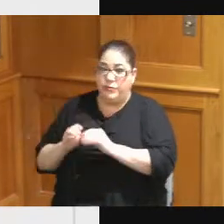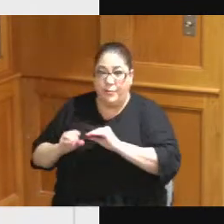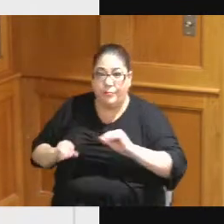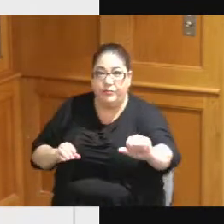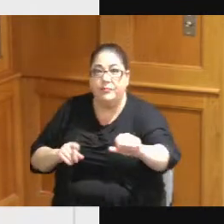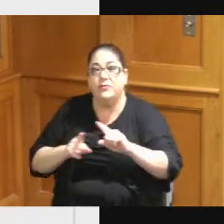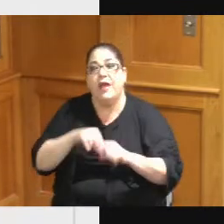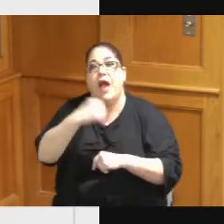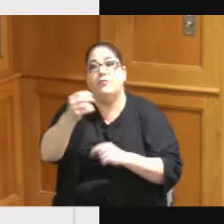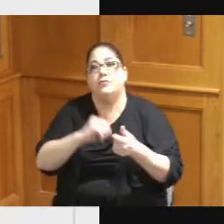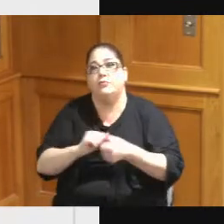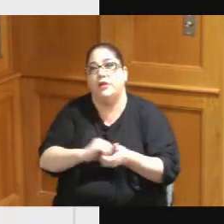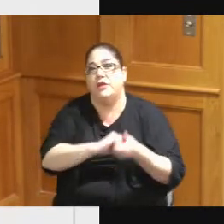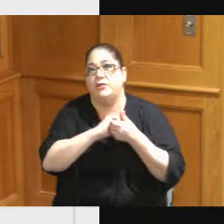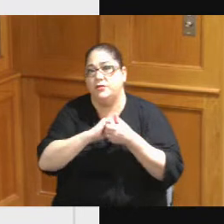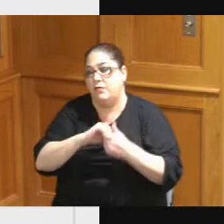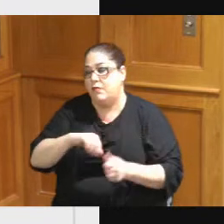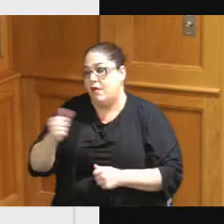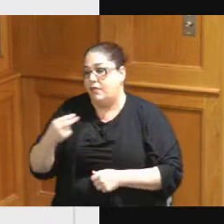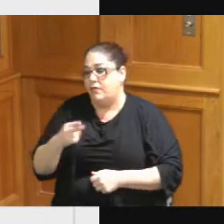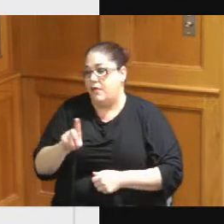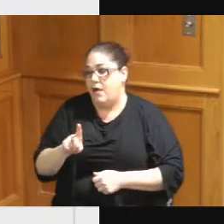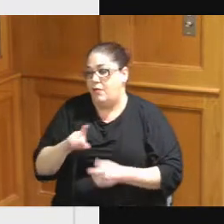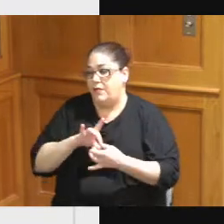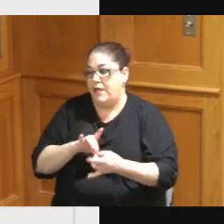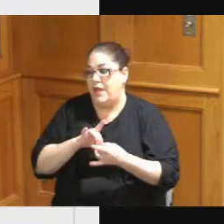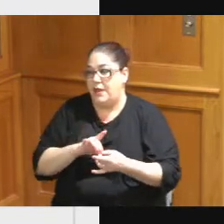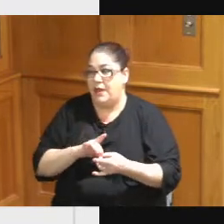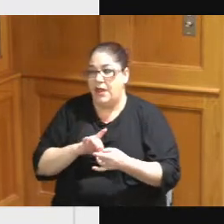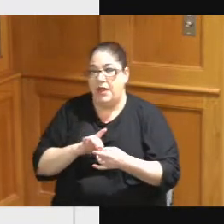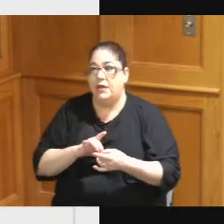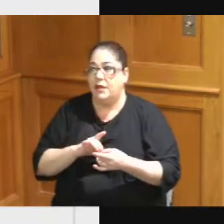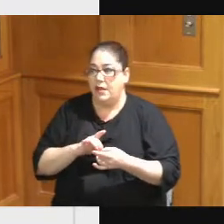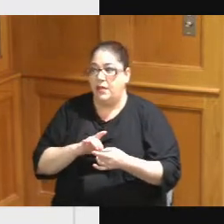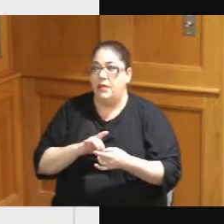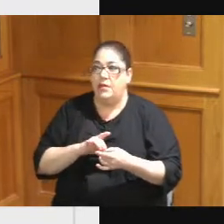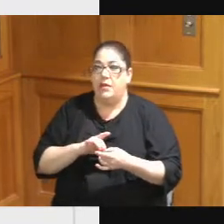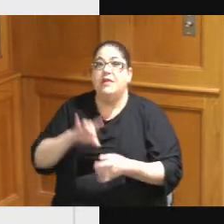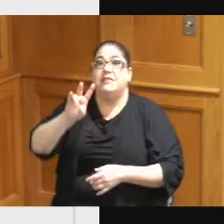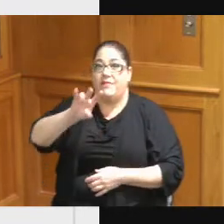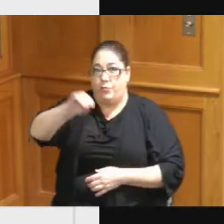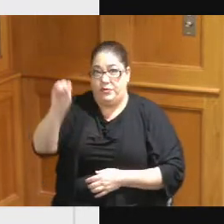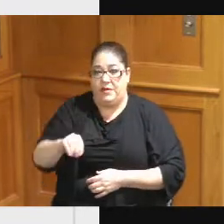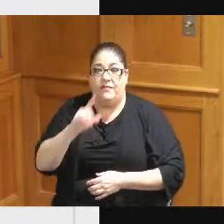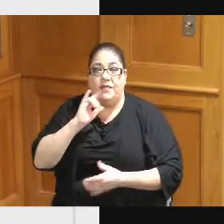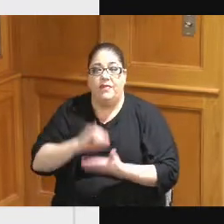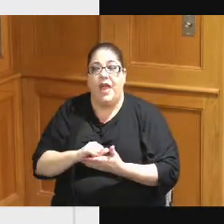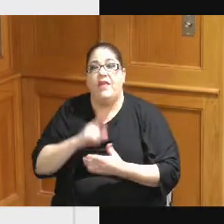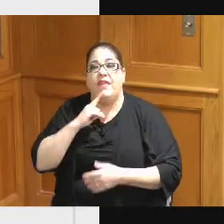that goes toward HUD related requirements and our overhead basically is three percent